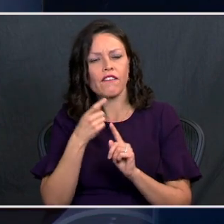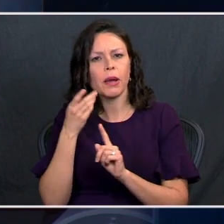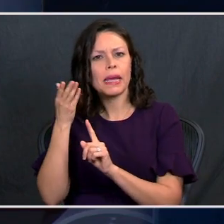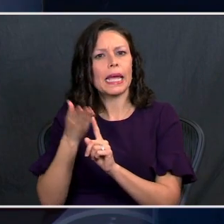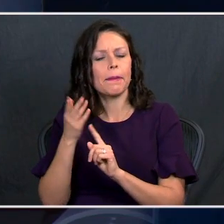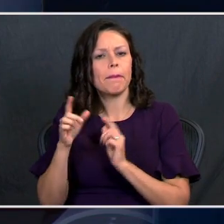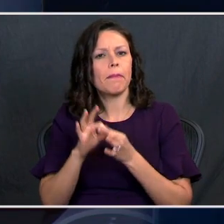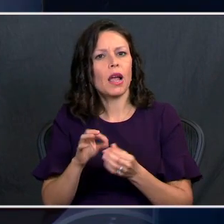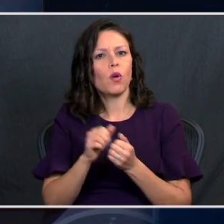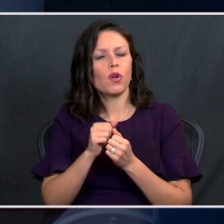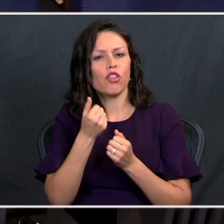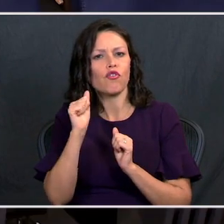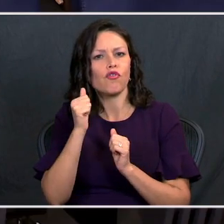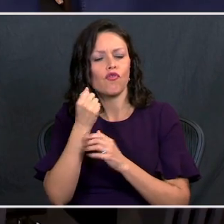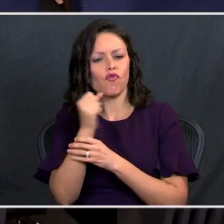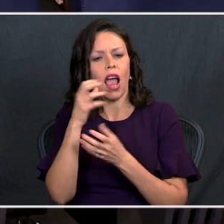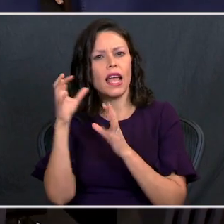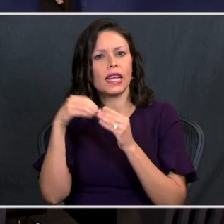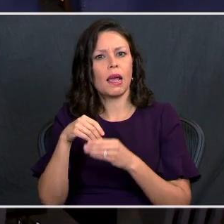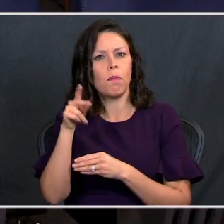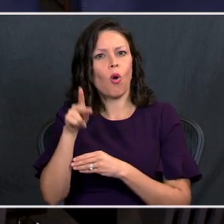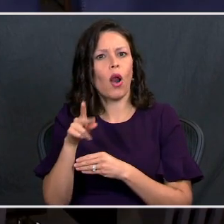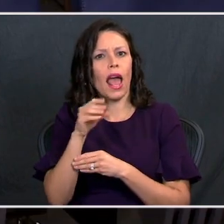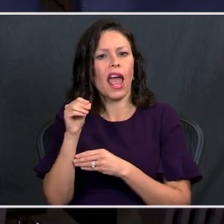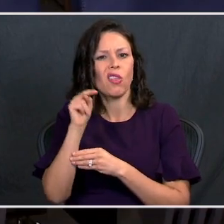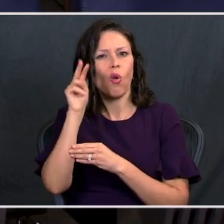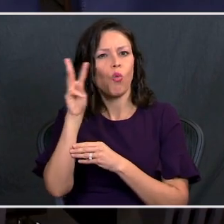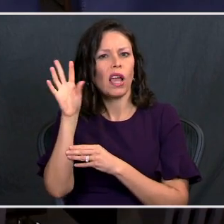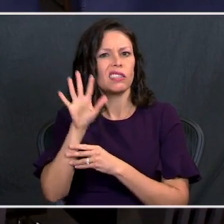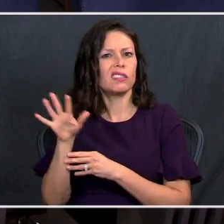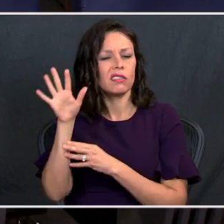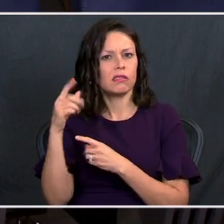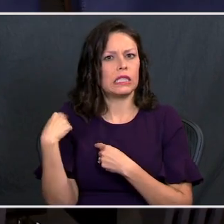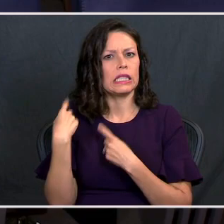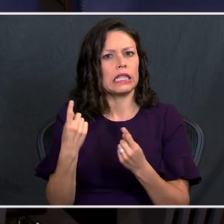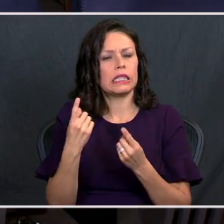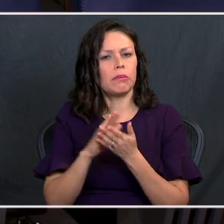about the riots in Portland and the Pacific Northwest since he was inaugurated?